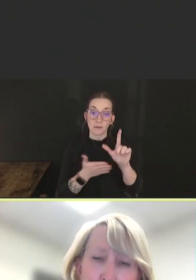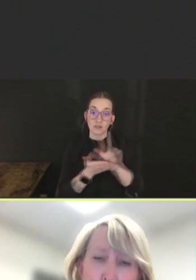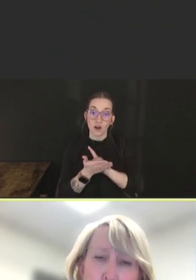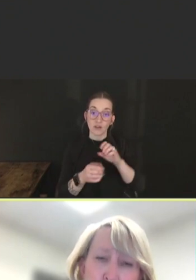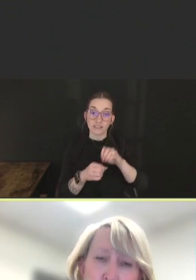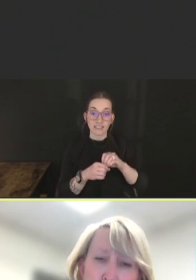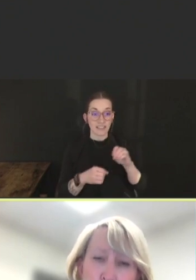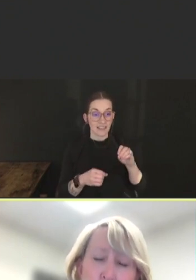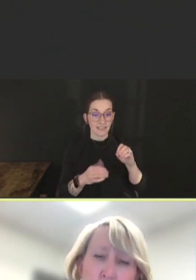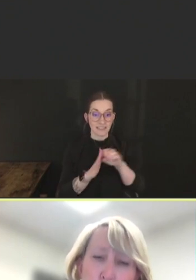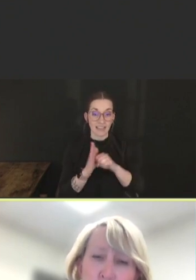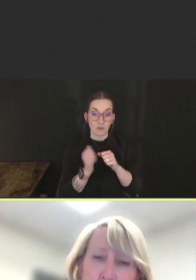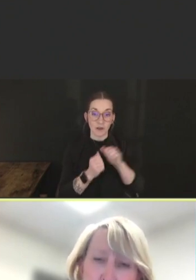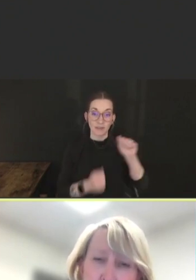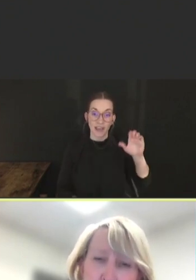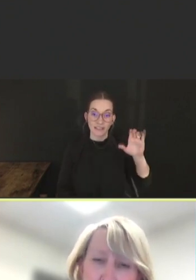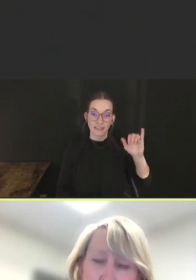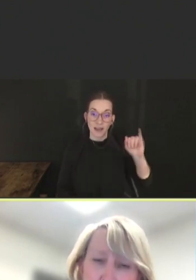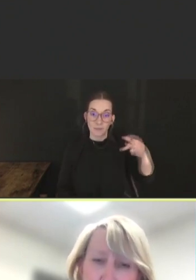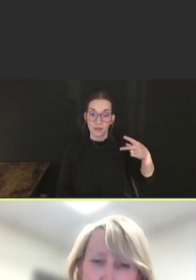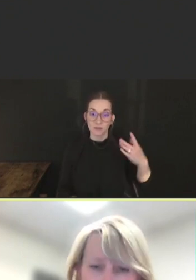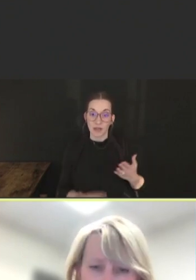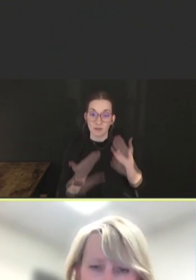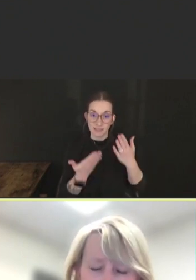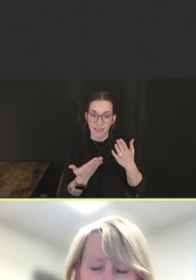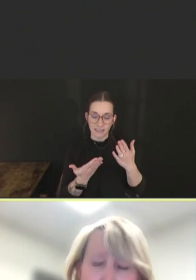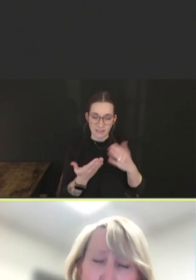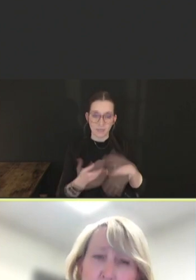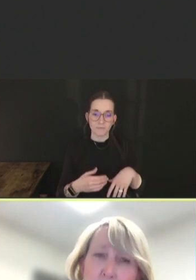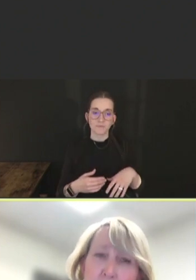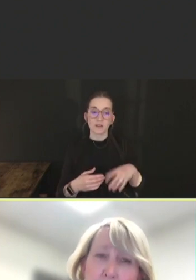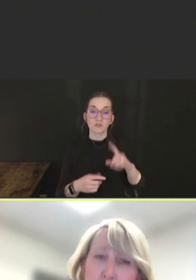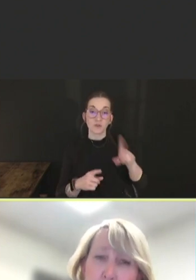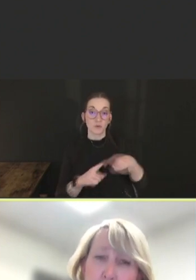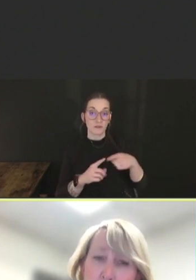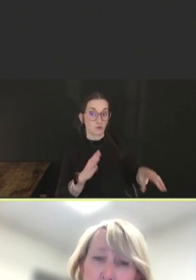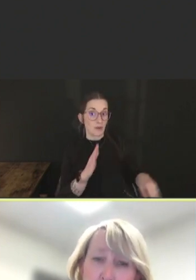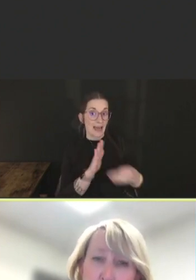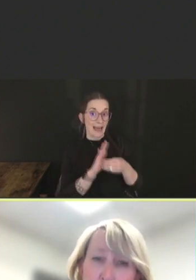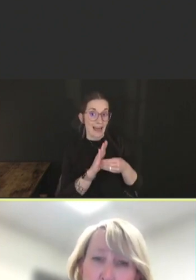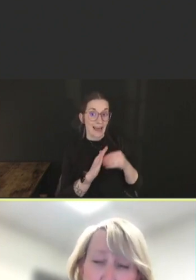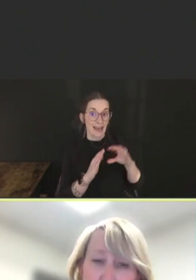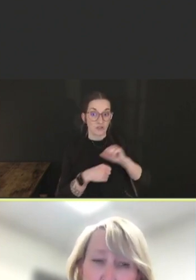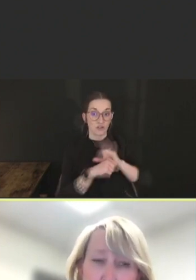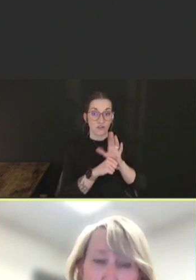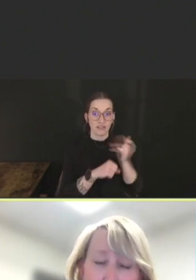So with the addition of the COVID-19 vaccine to the schedule, then that may change that